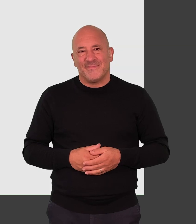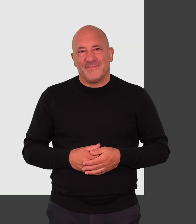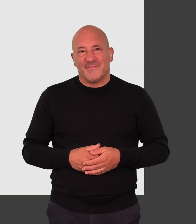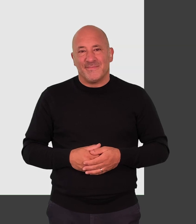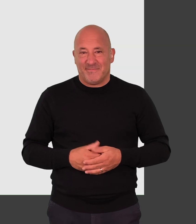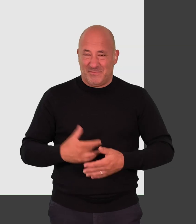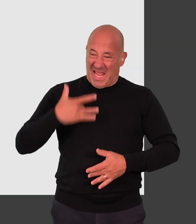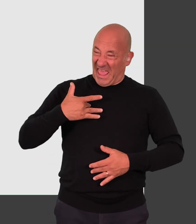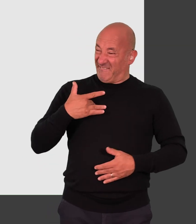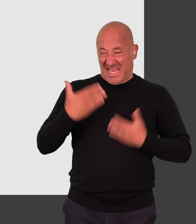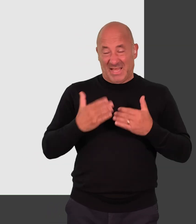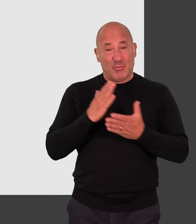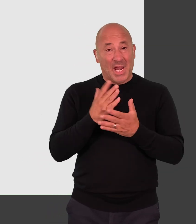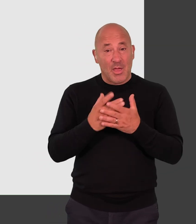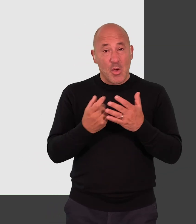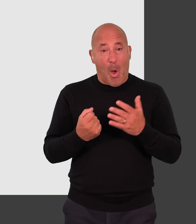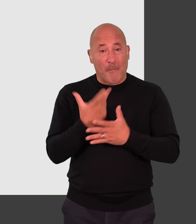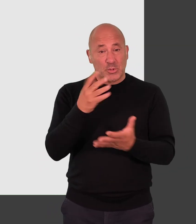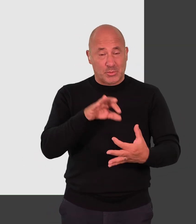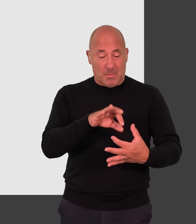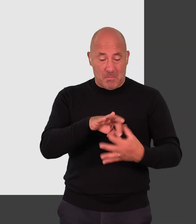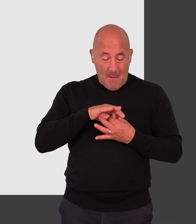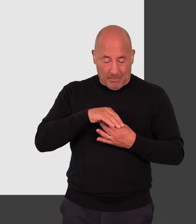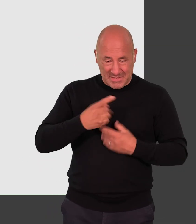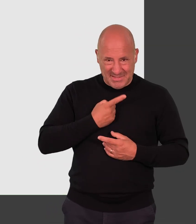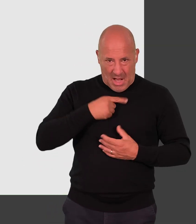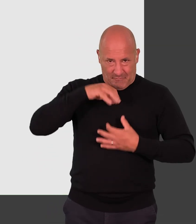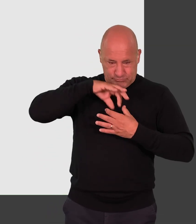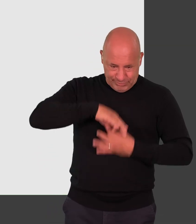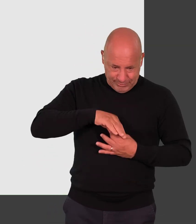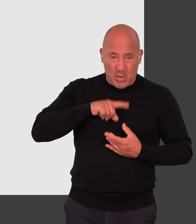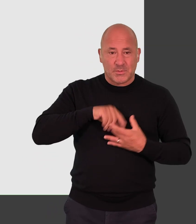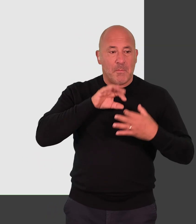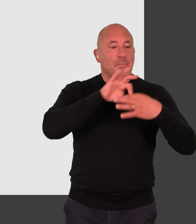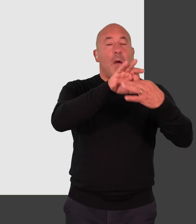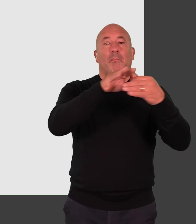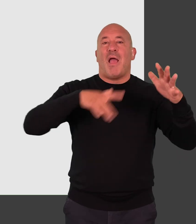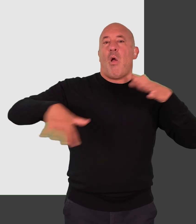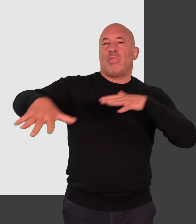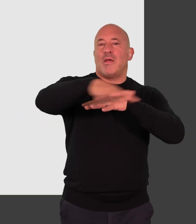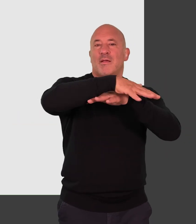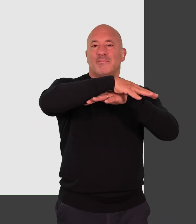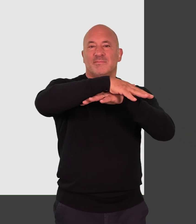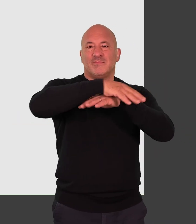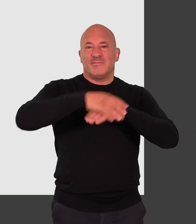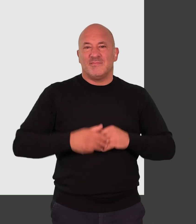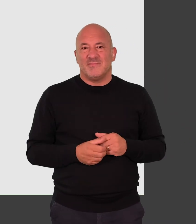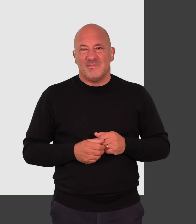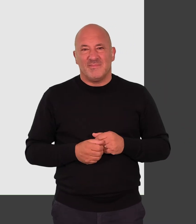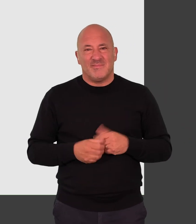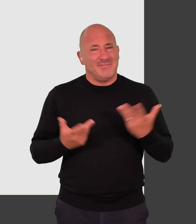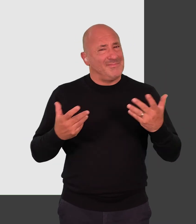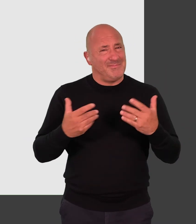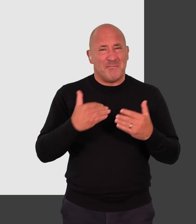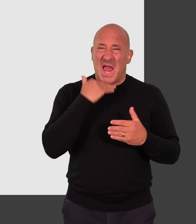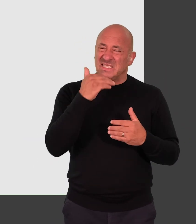Living is an opportunity to connect with what’s inside and out. There’s always more for any person to explore,